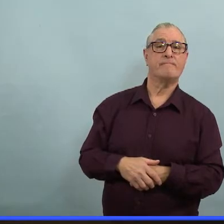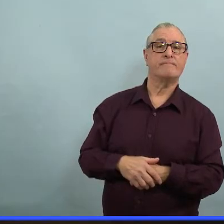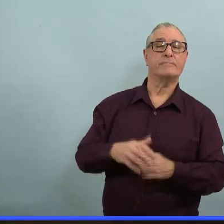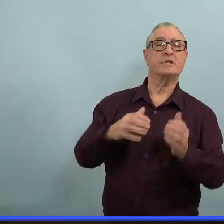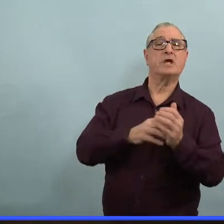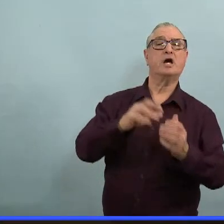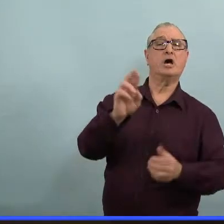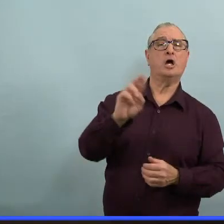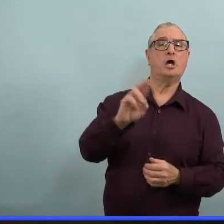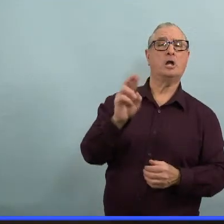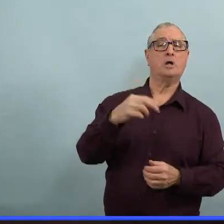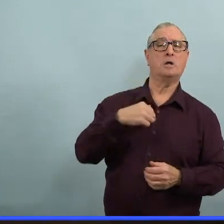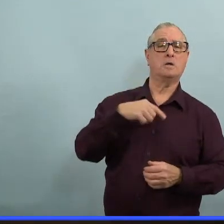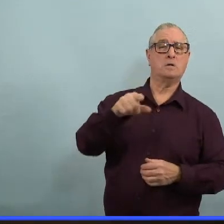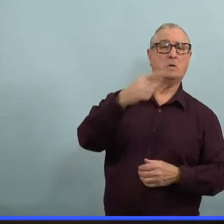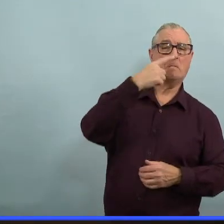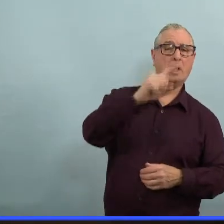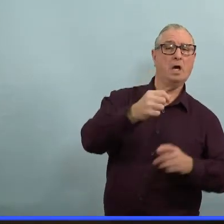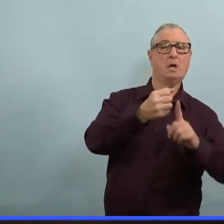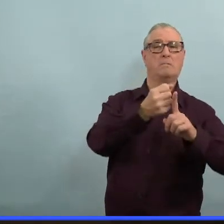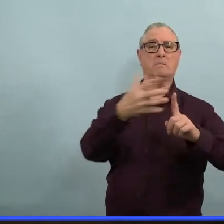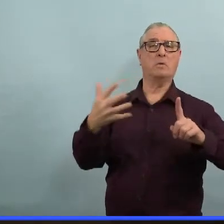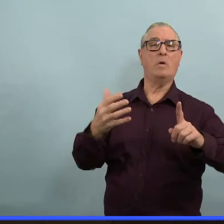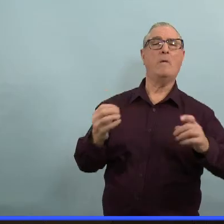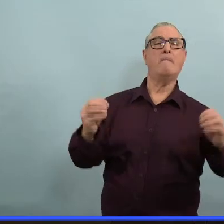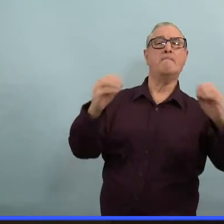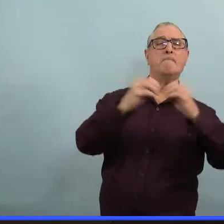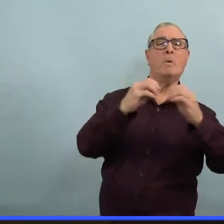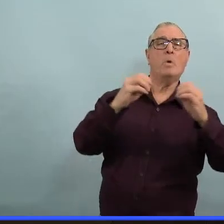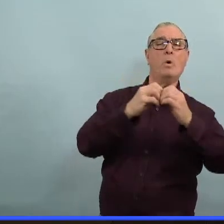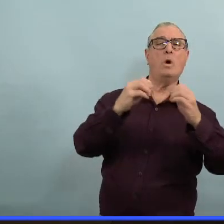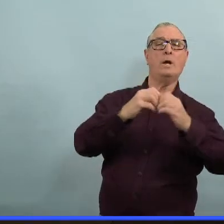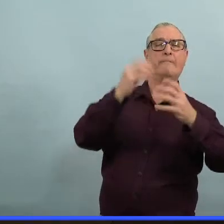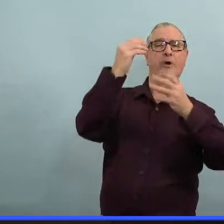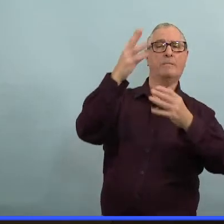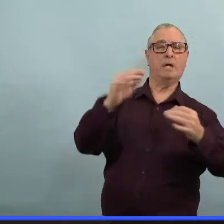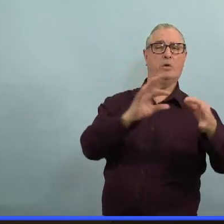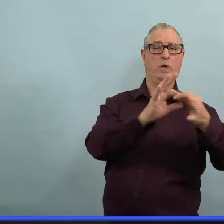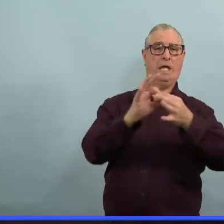you know around 1500 medical beds in the province uh maybe a couple hundred of them were open last